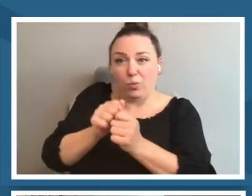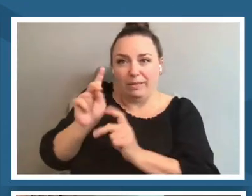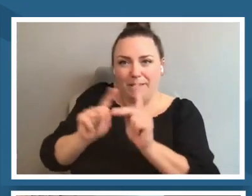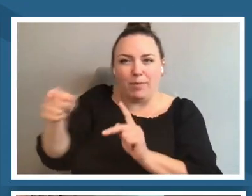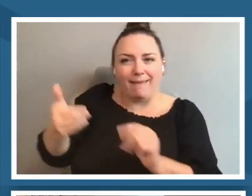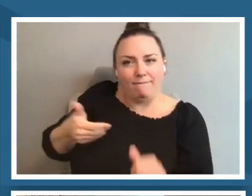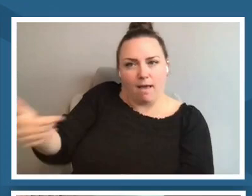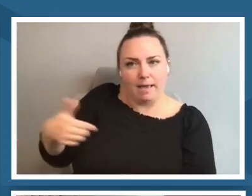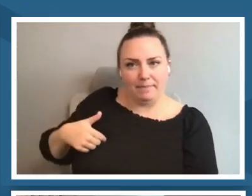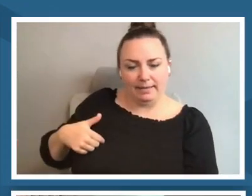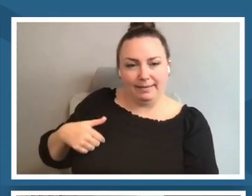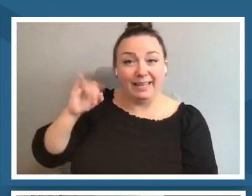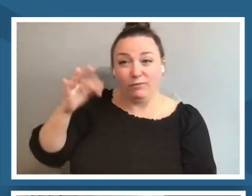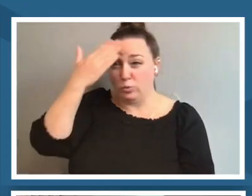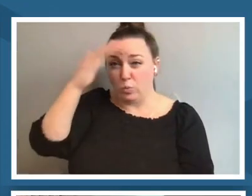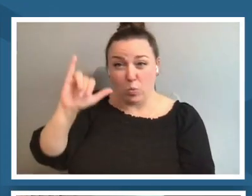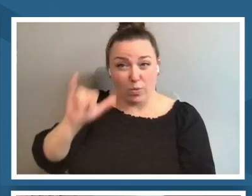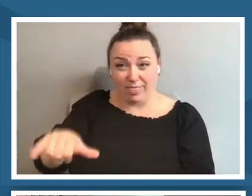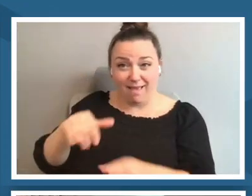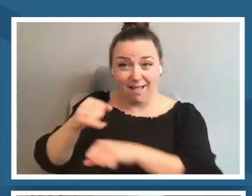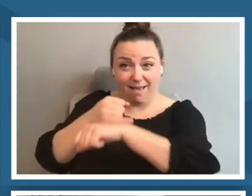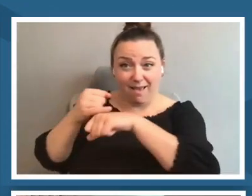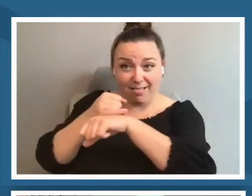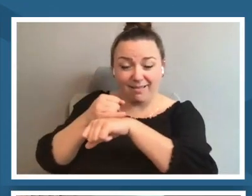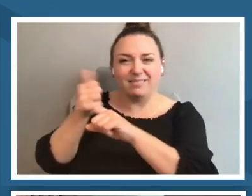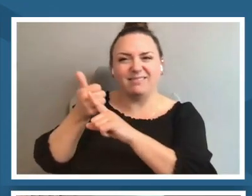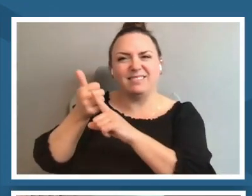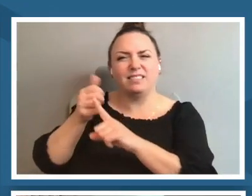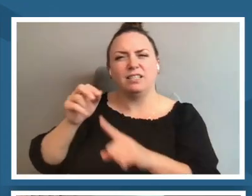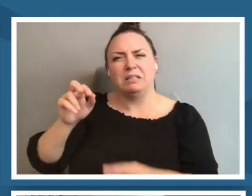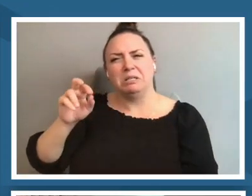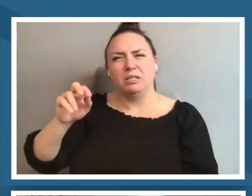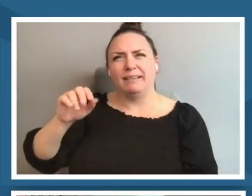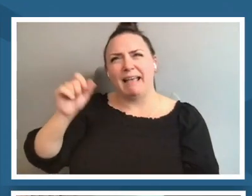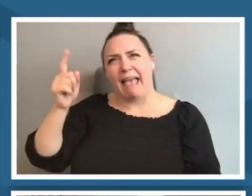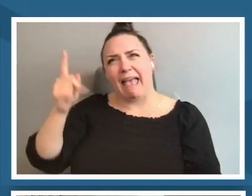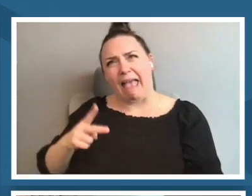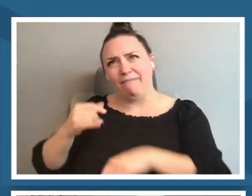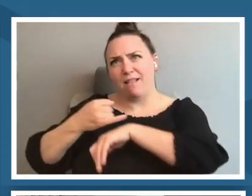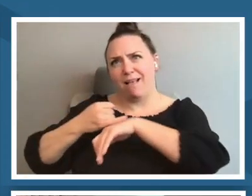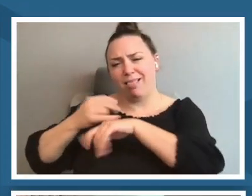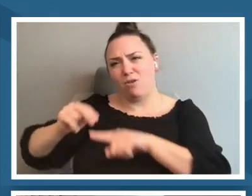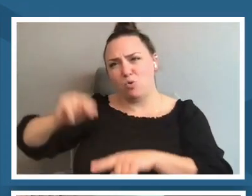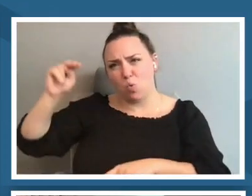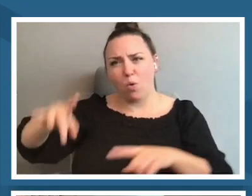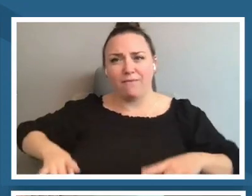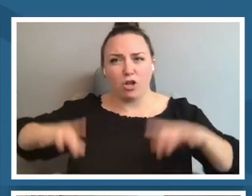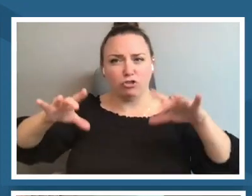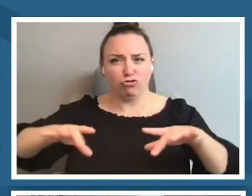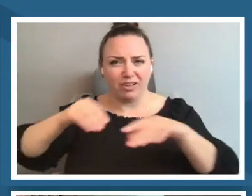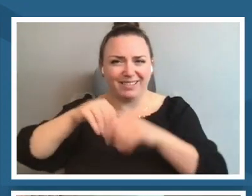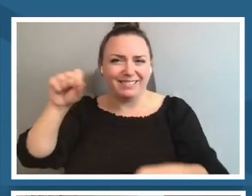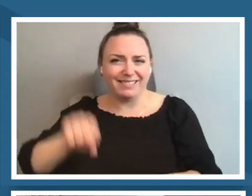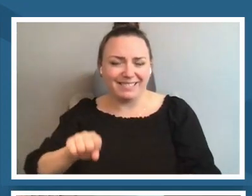papua new guinea it's an island north or half of an island really north of